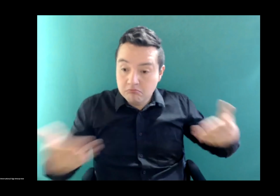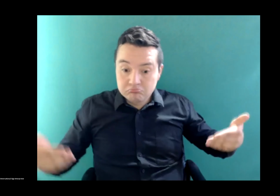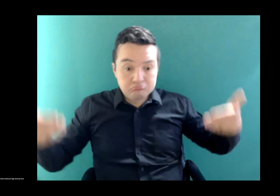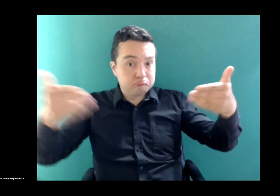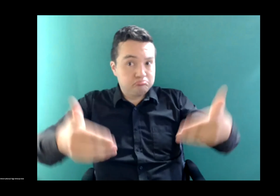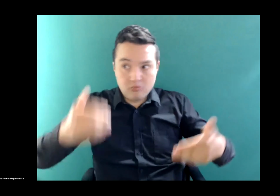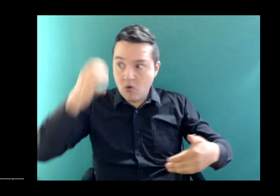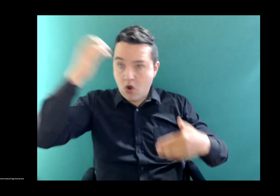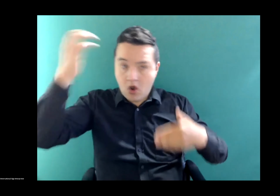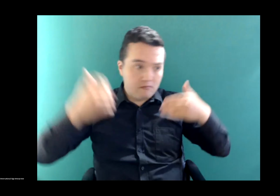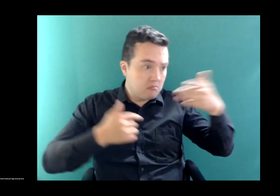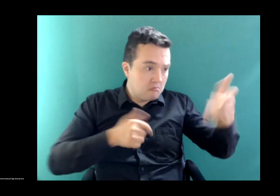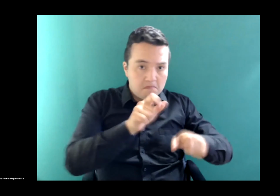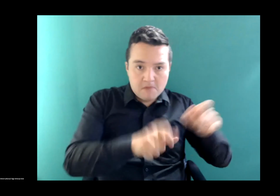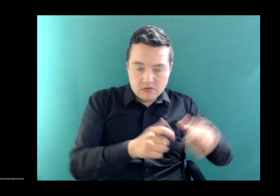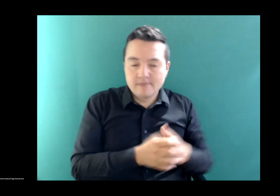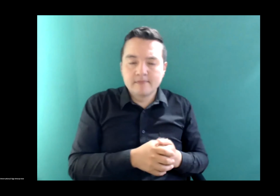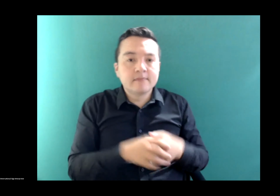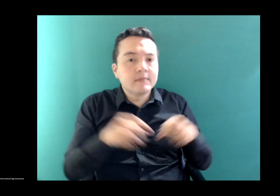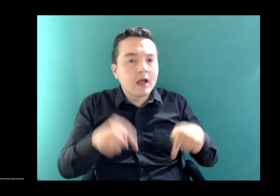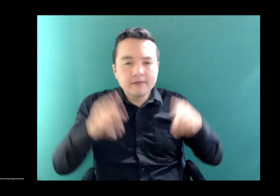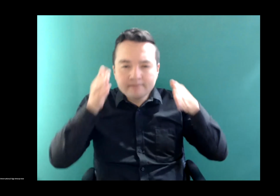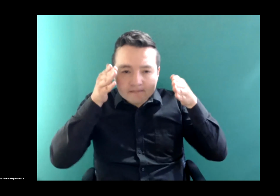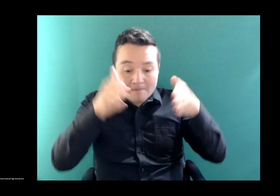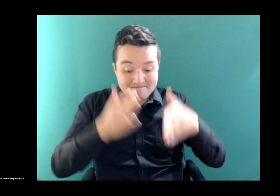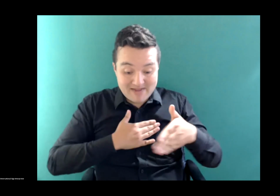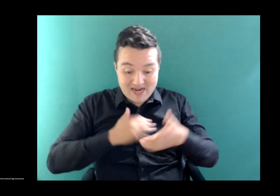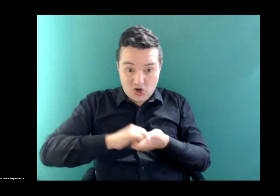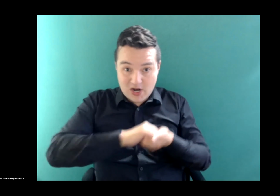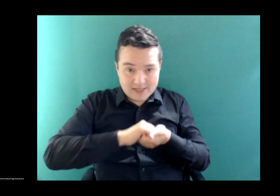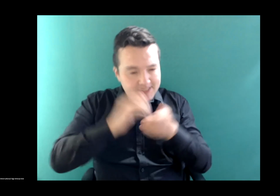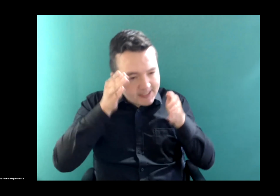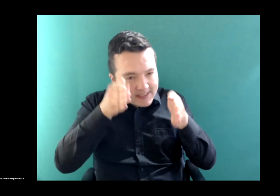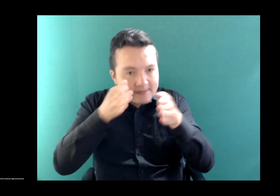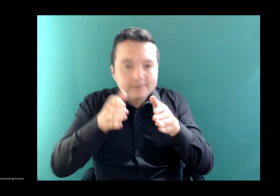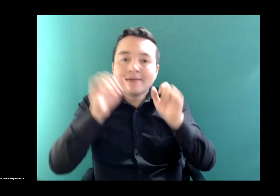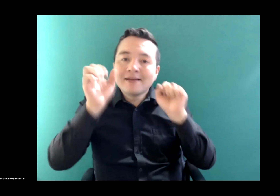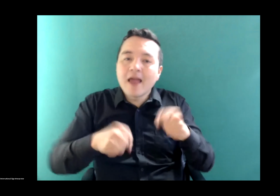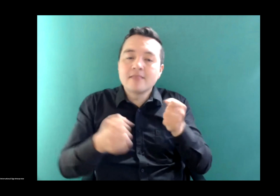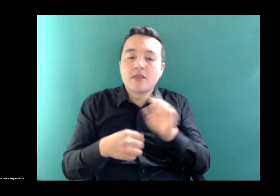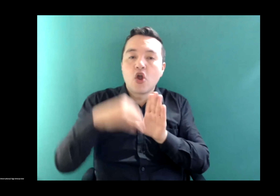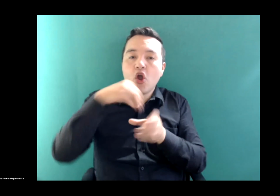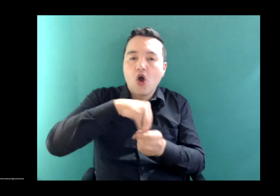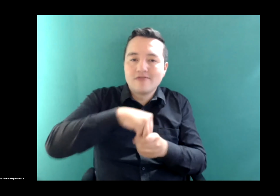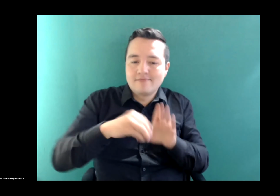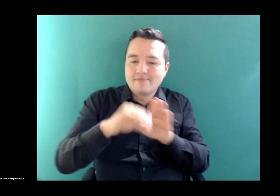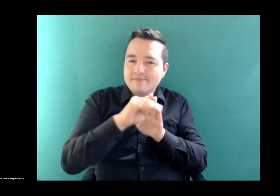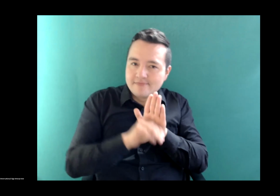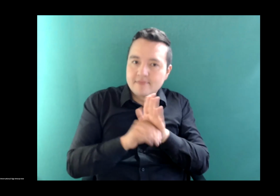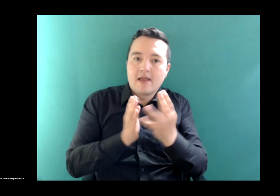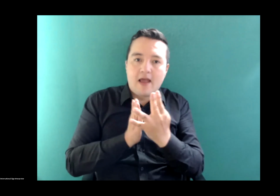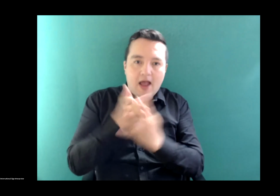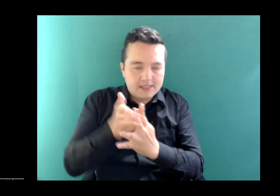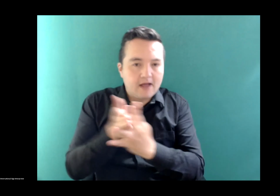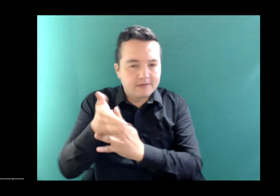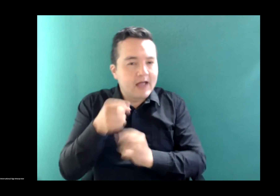And we have civil society working to promote more accessible content.